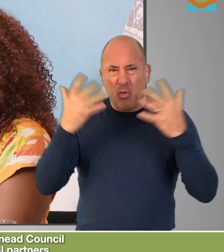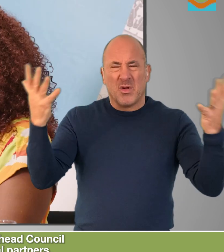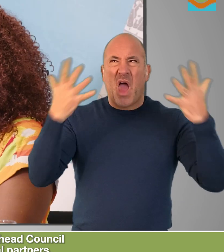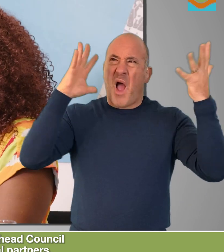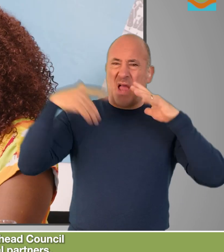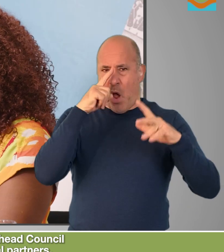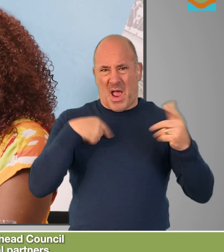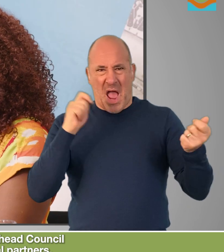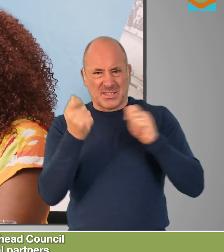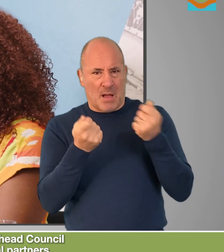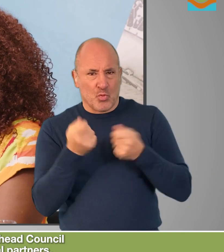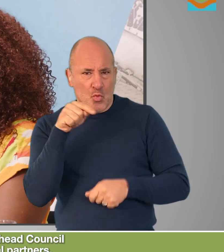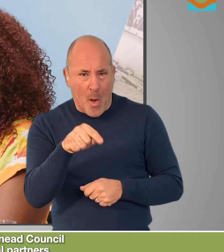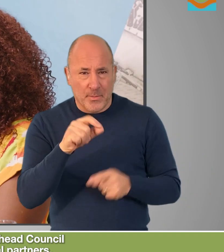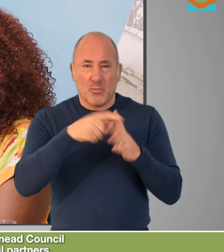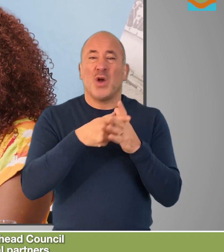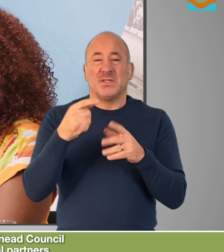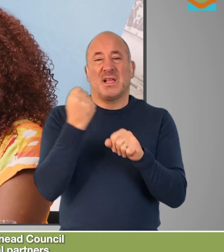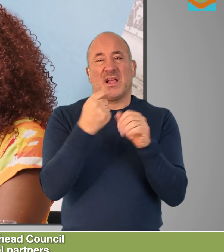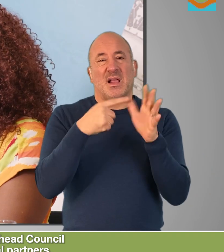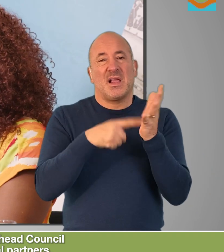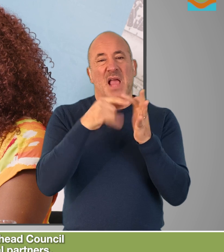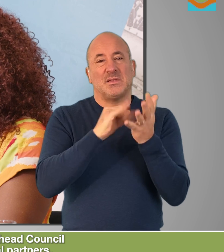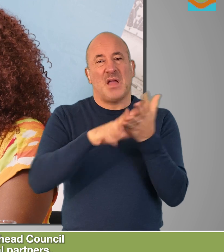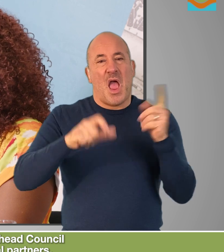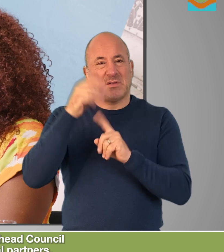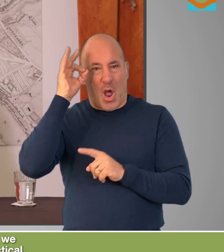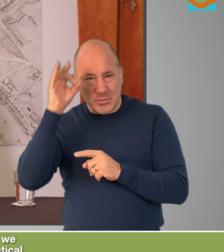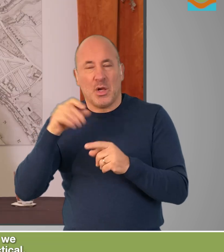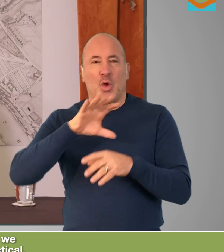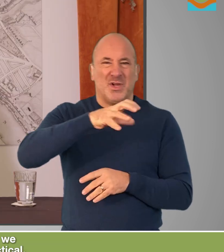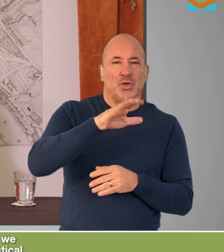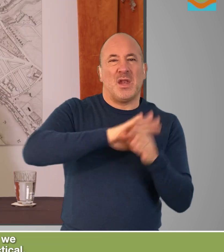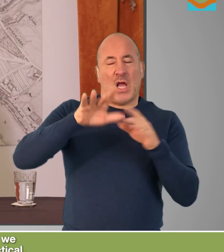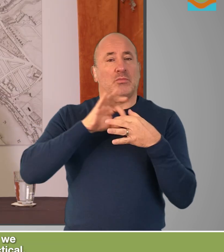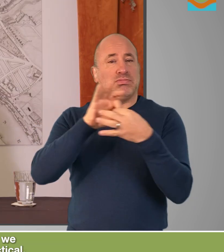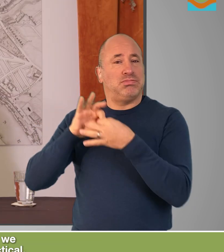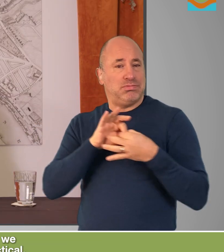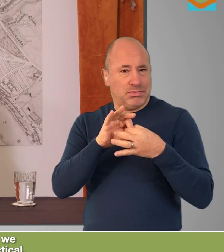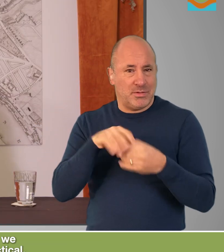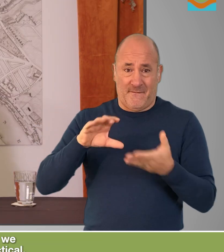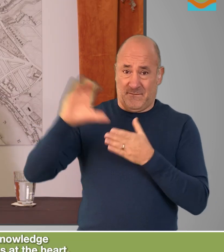This project is led by Gateshead Council with regional and national partners. With this funding, we are working on practical,